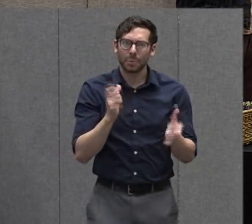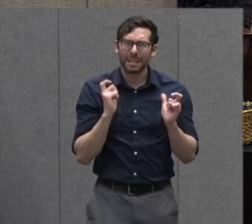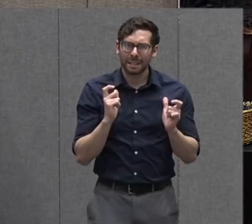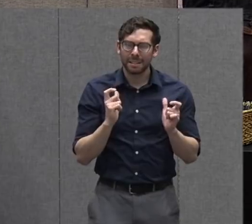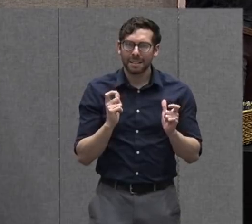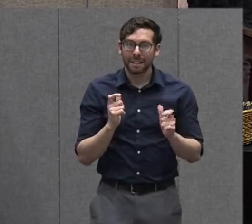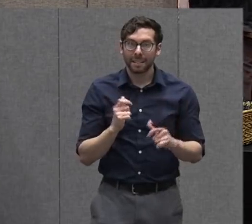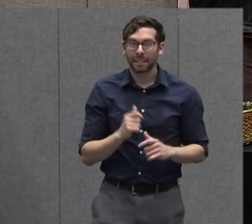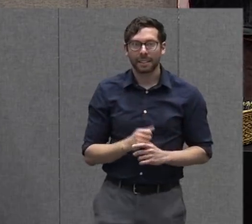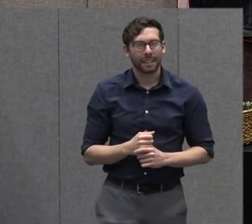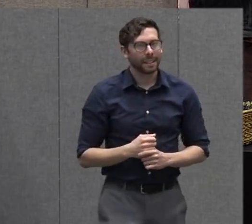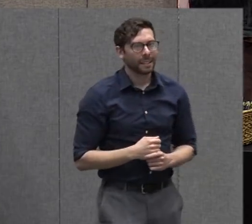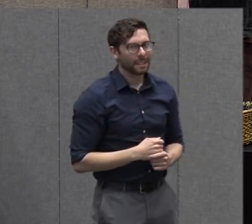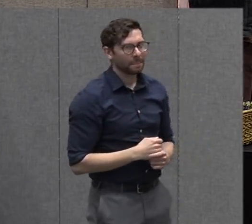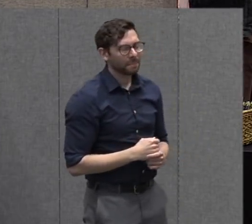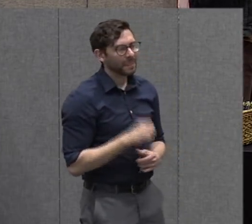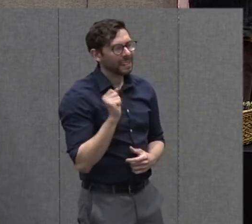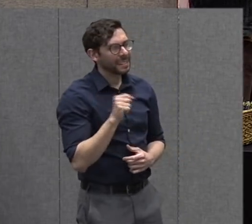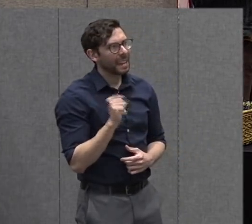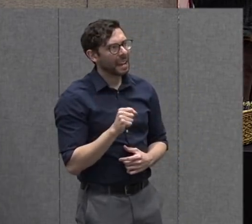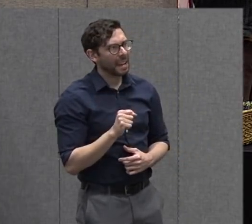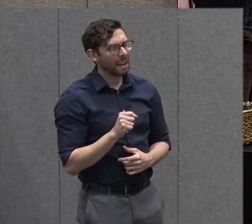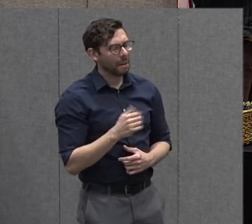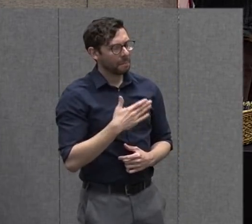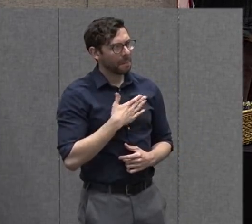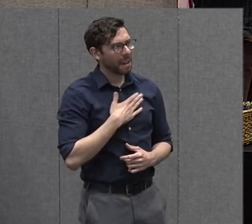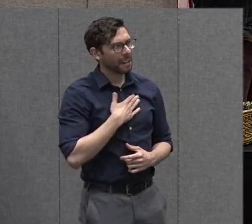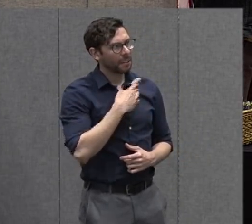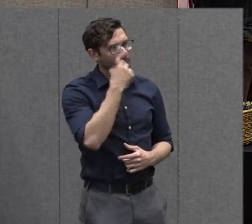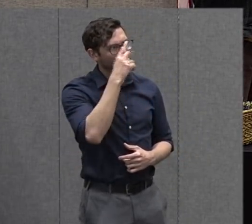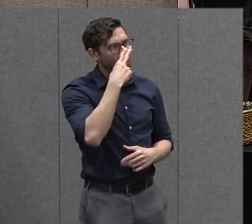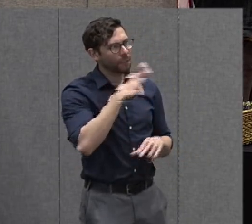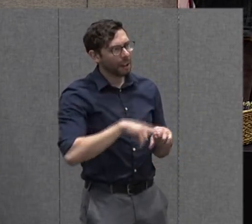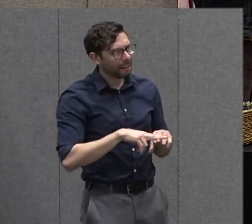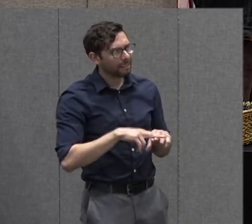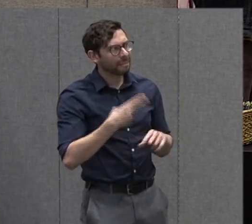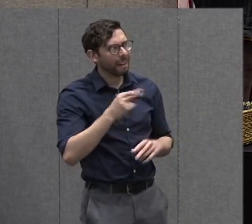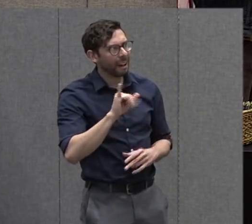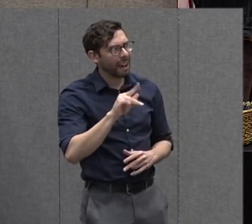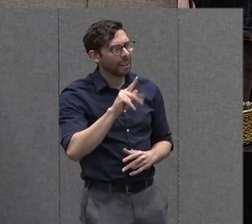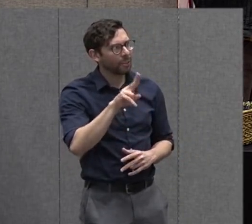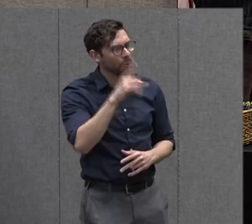but when I look at yours like it's powerful. [Miss Martindale] Right, so you can make one for fun.